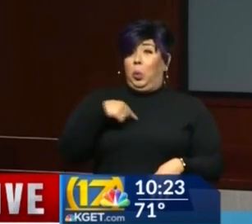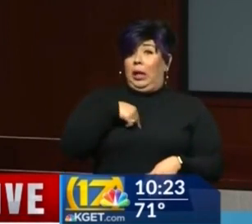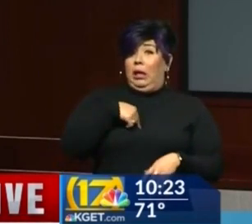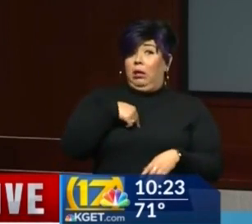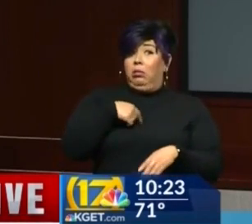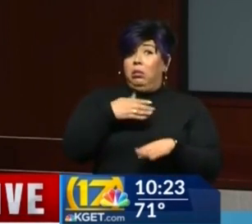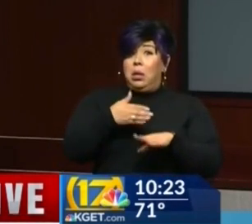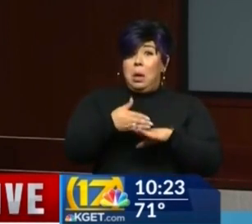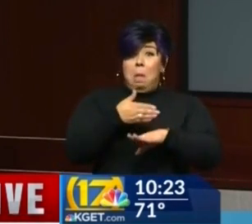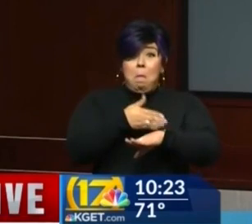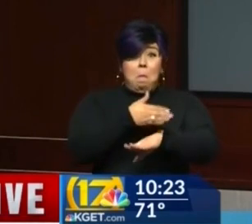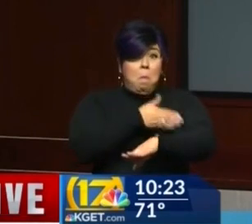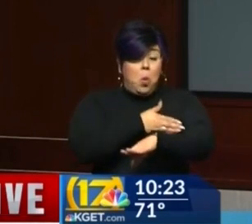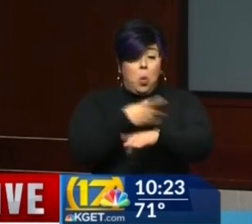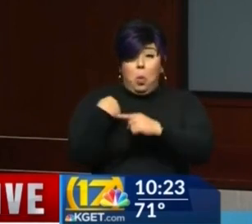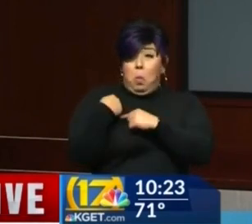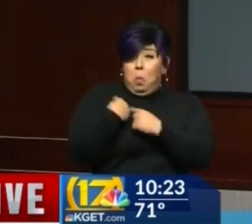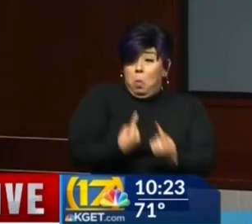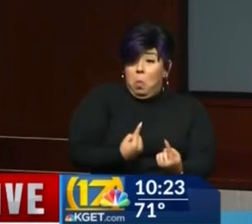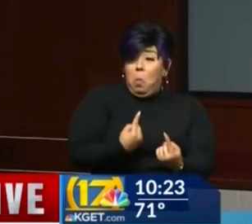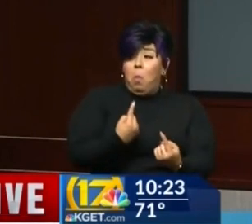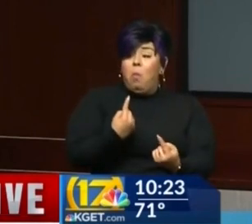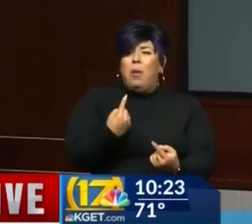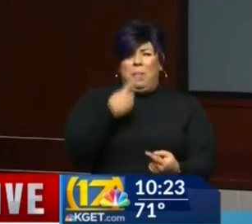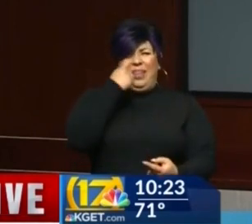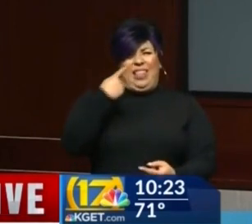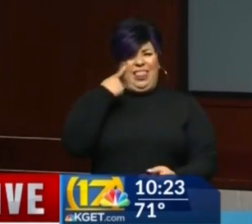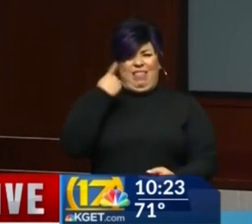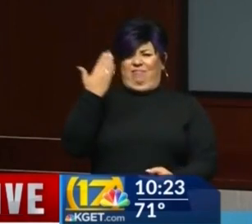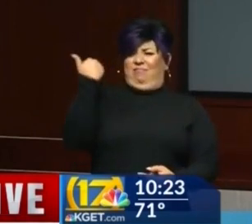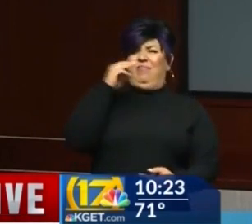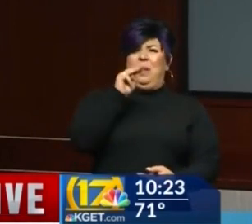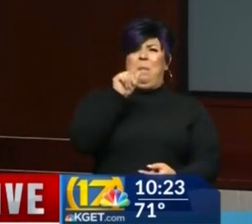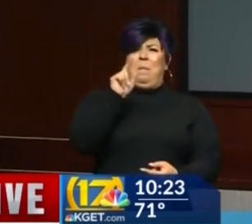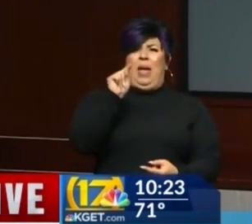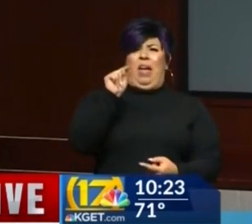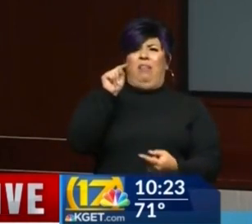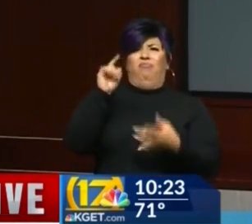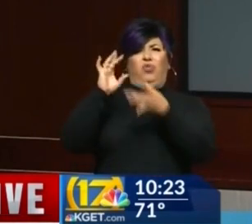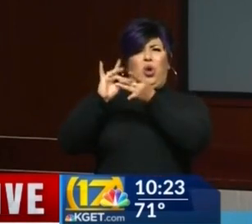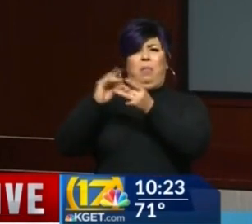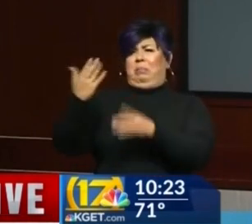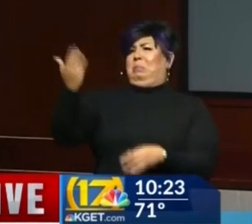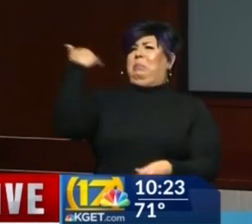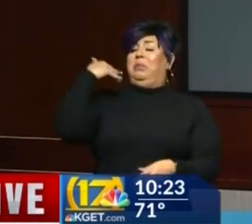BUT I WANTED SOMEBODY TO TALK ABOUT WHAT THE NUMBER WAS FOR THAT HEALTH EQUITY METRIC AND